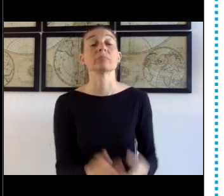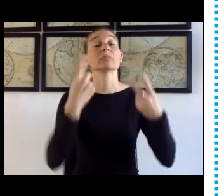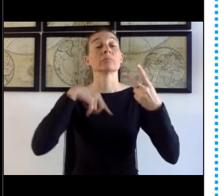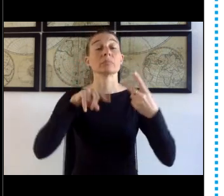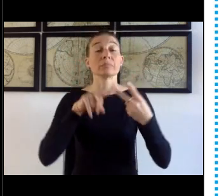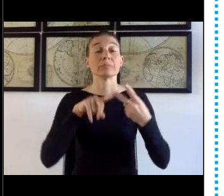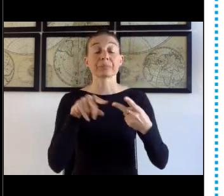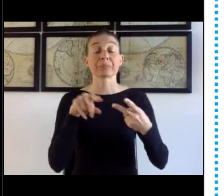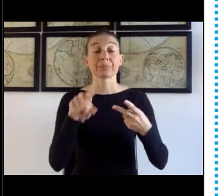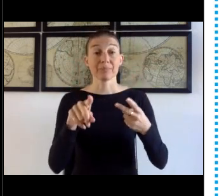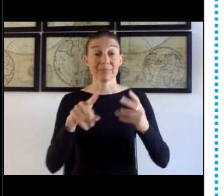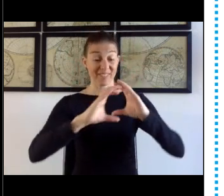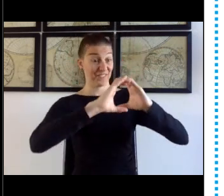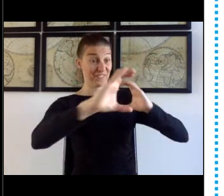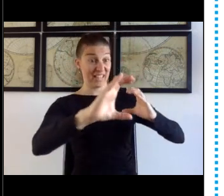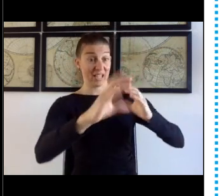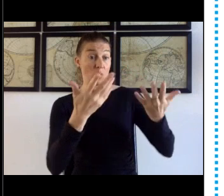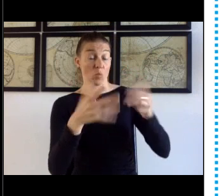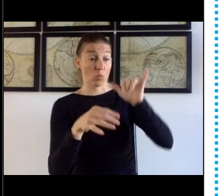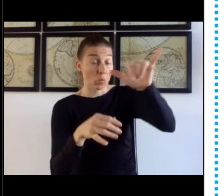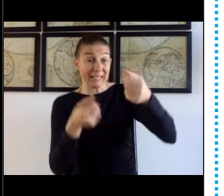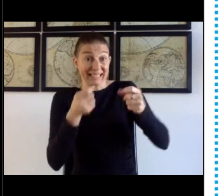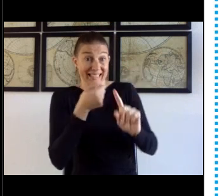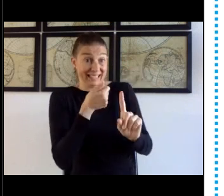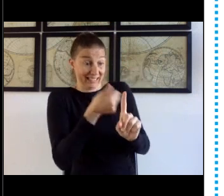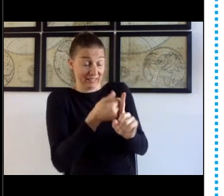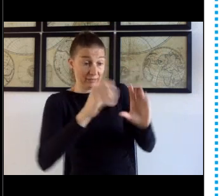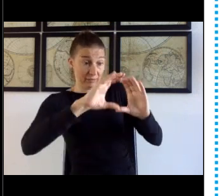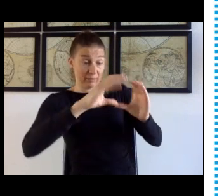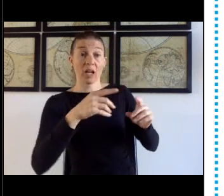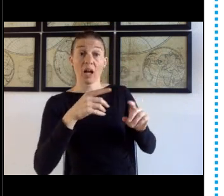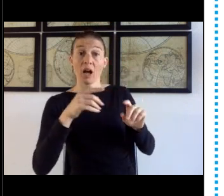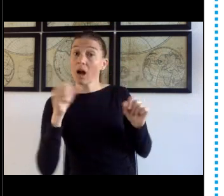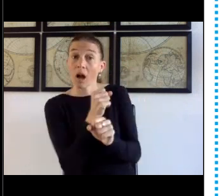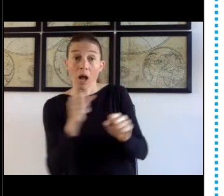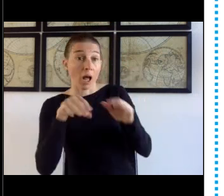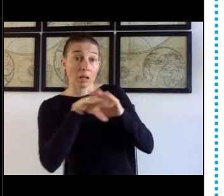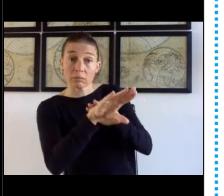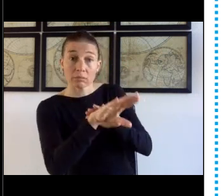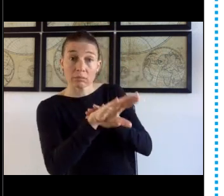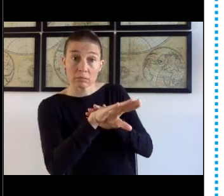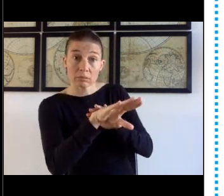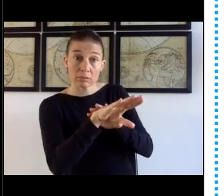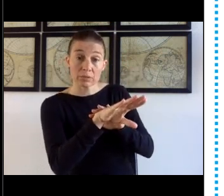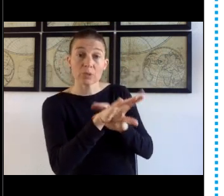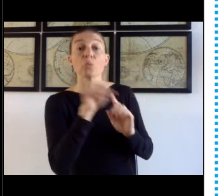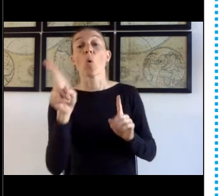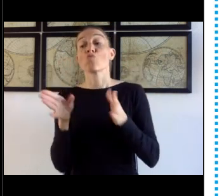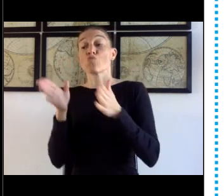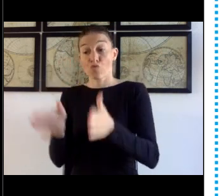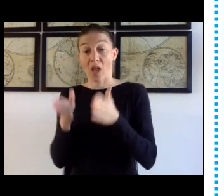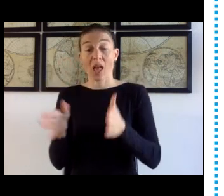We have some separate regulations, for example, in rail which also addresses the technical accessibility of trains